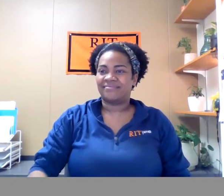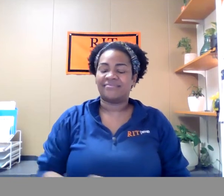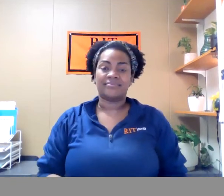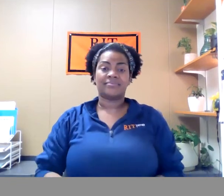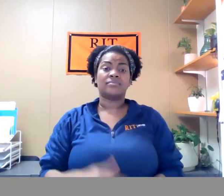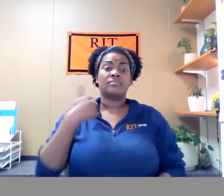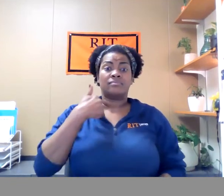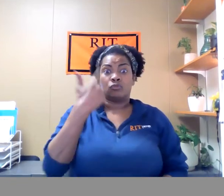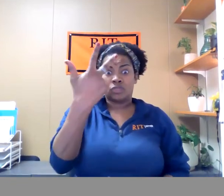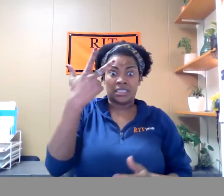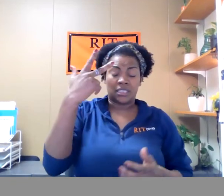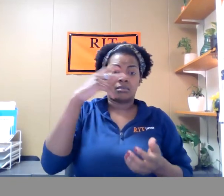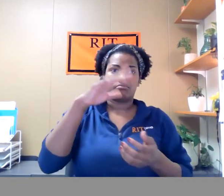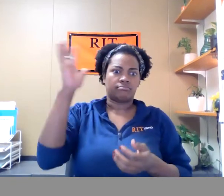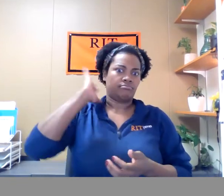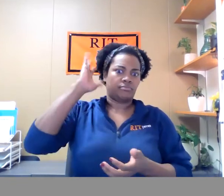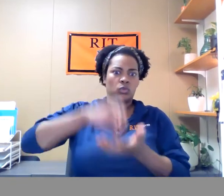or whoever you decide.